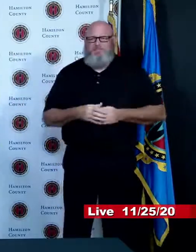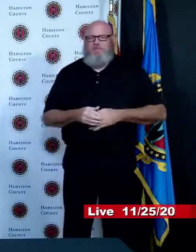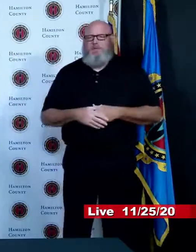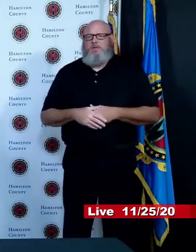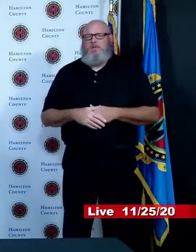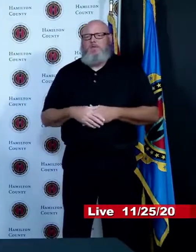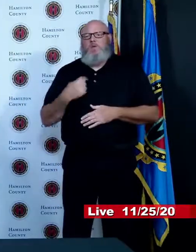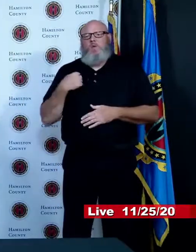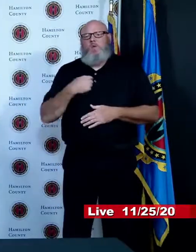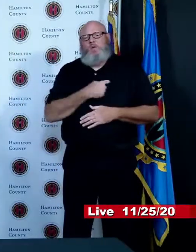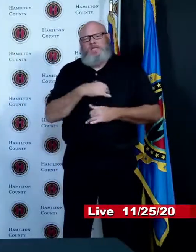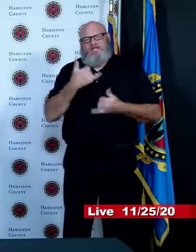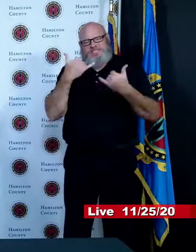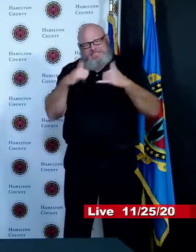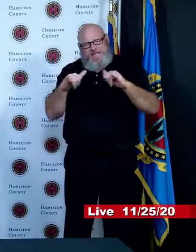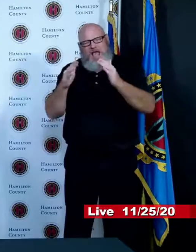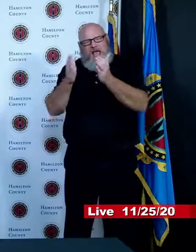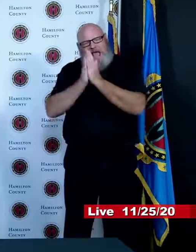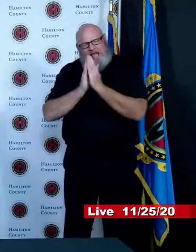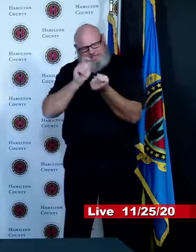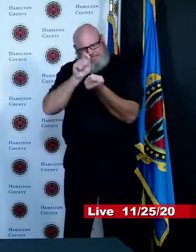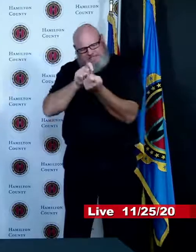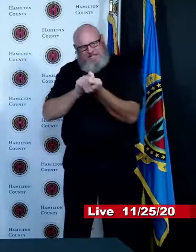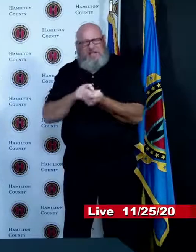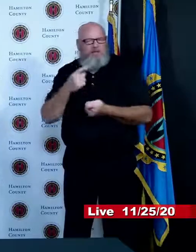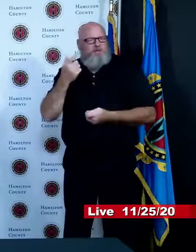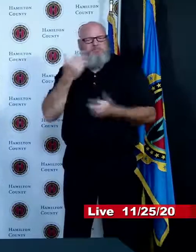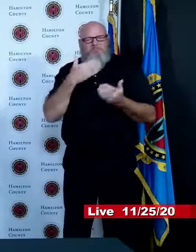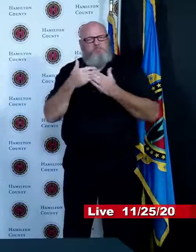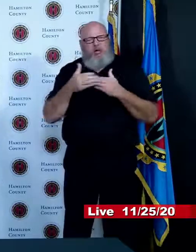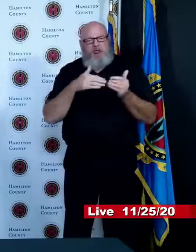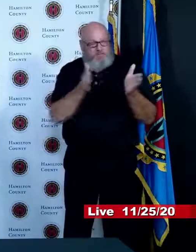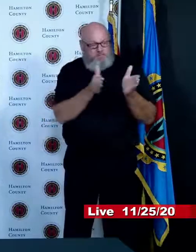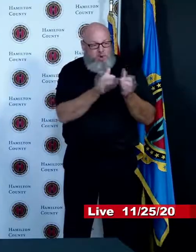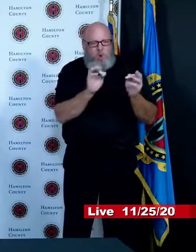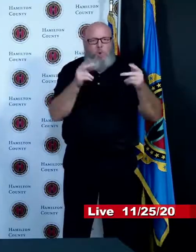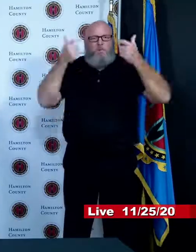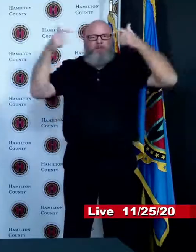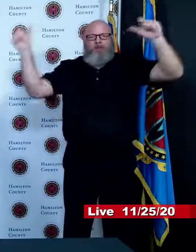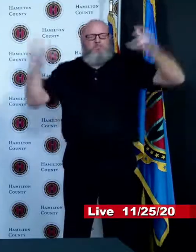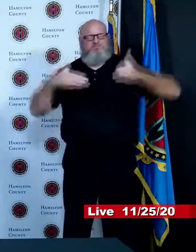I will most likely add that survey back in but as I've shared that survey is just really providing